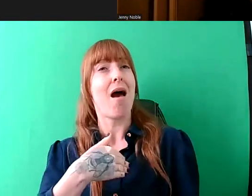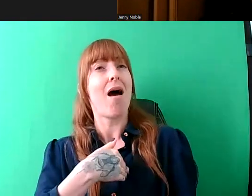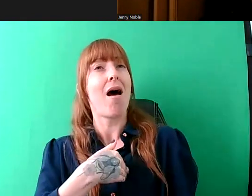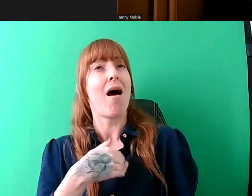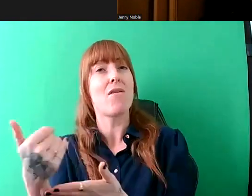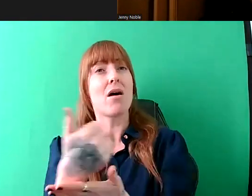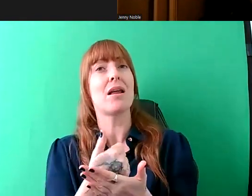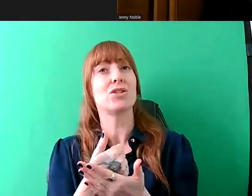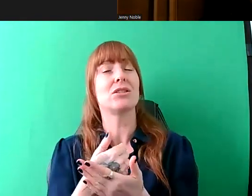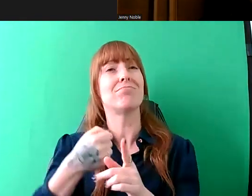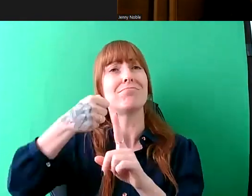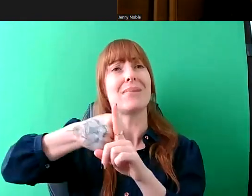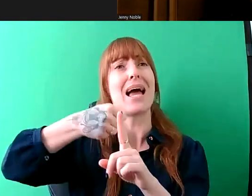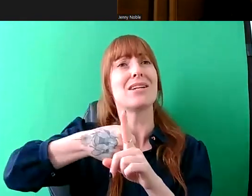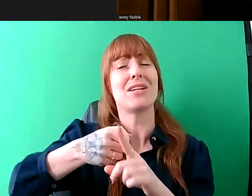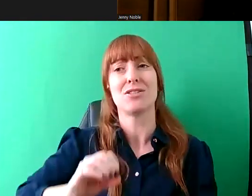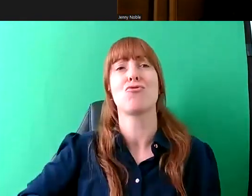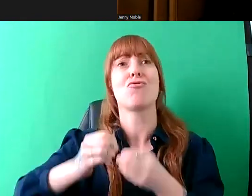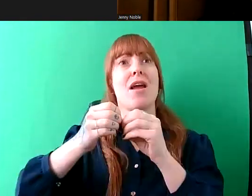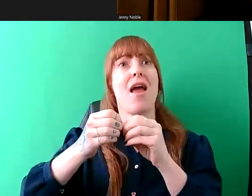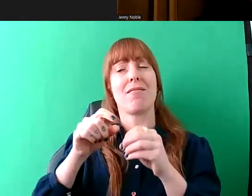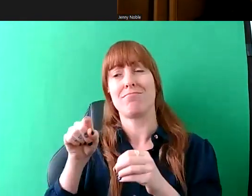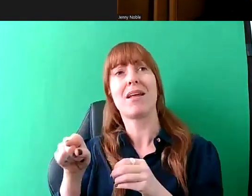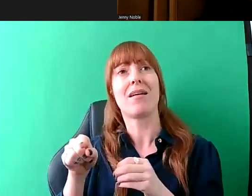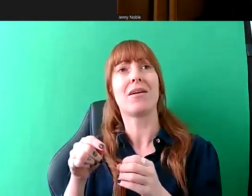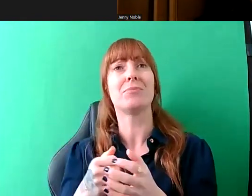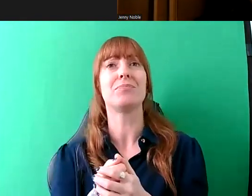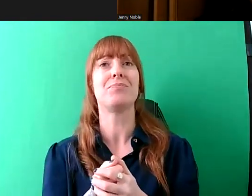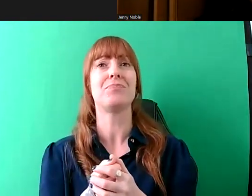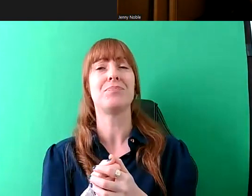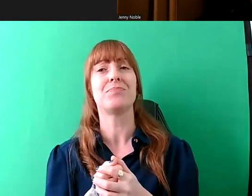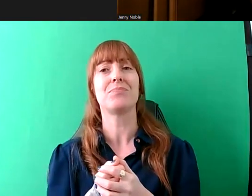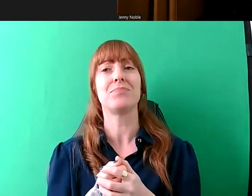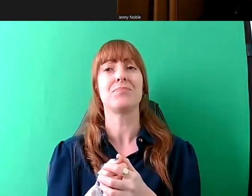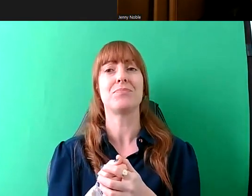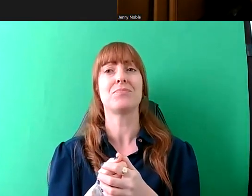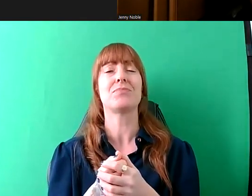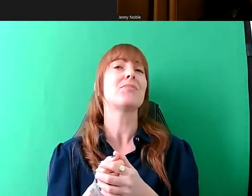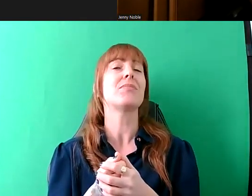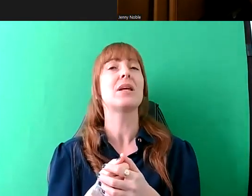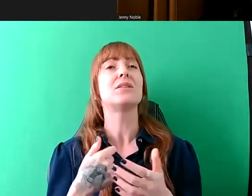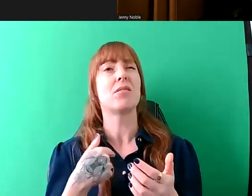form a big part of that. So, I mean, yeah, definitely I would consider a lot of the art,